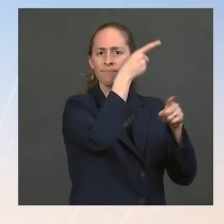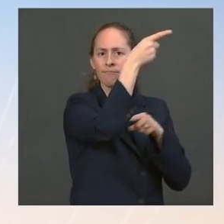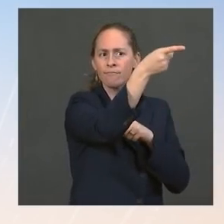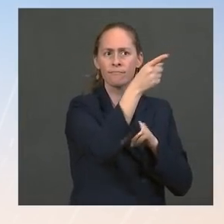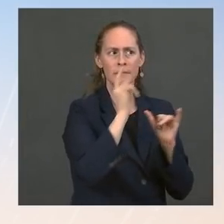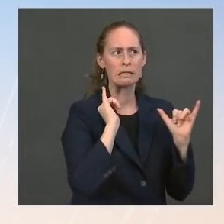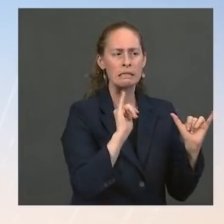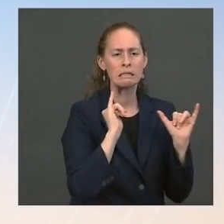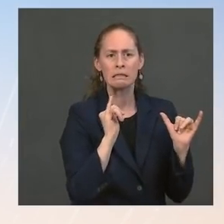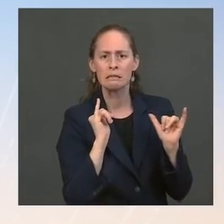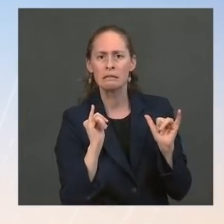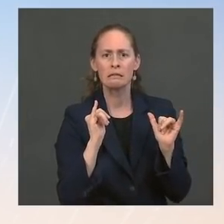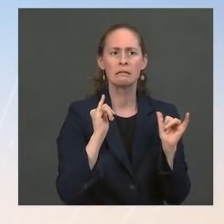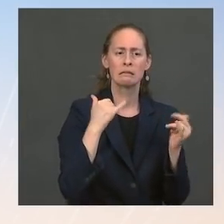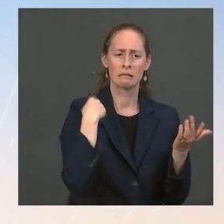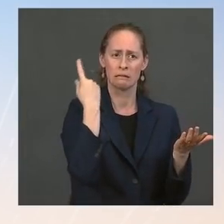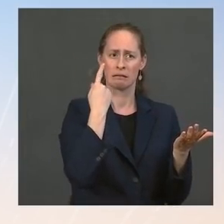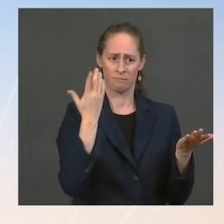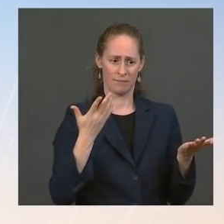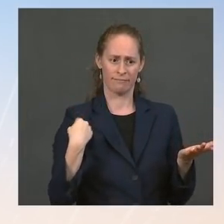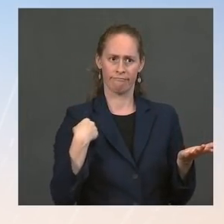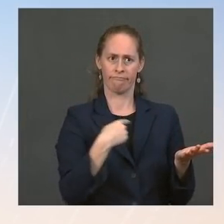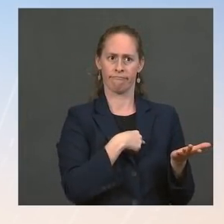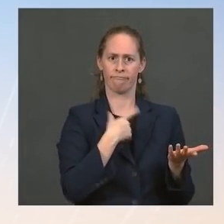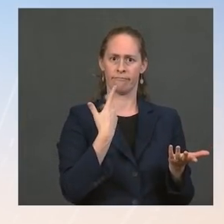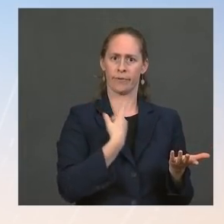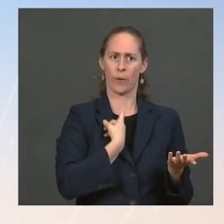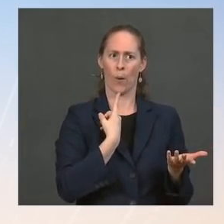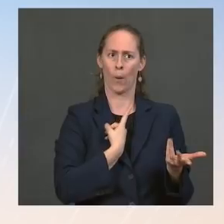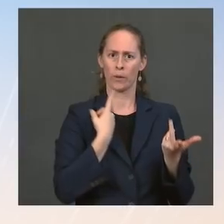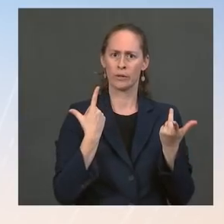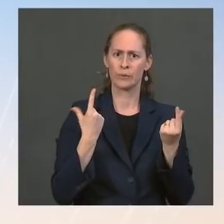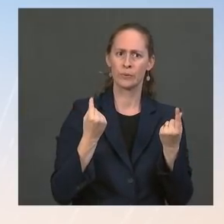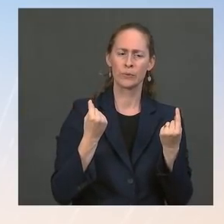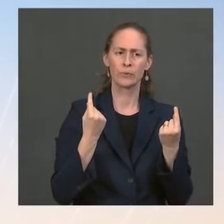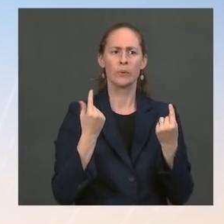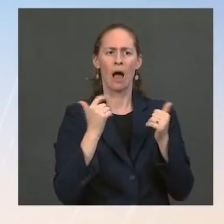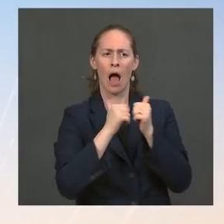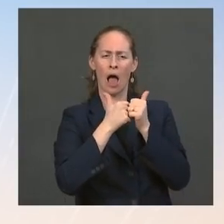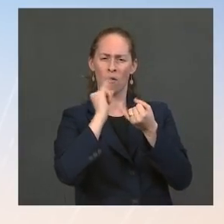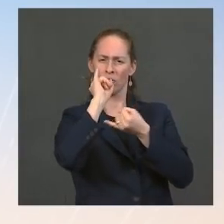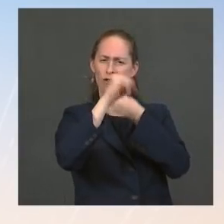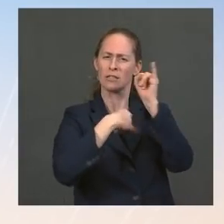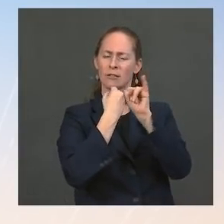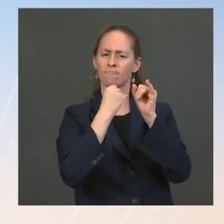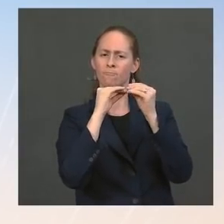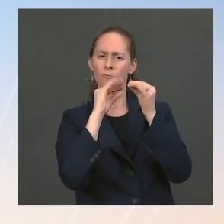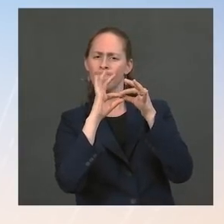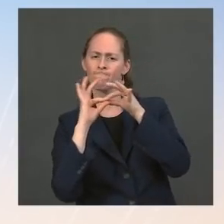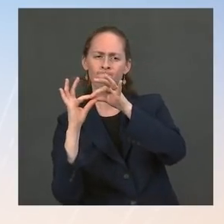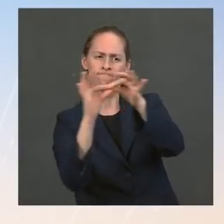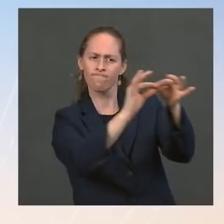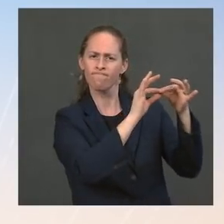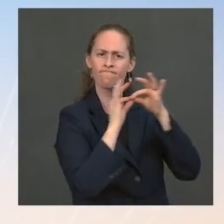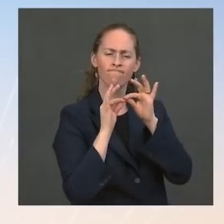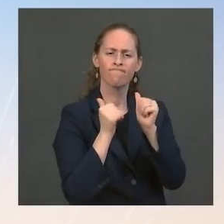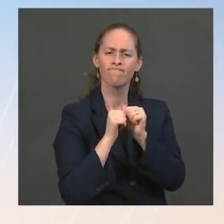So, I'm wondering what we're doing to sort of deal with this crisis internationally and if there -- you mentioned that there have been conversation with OPEC